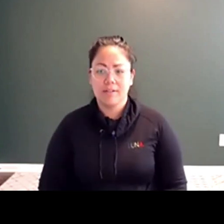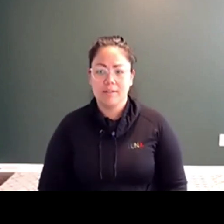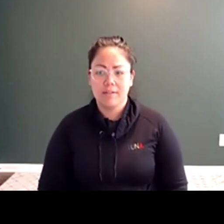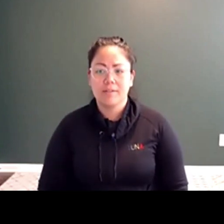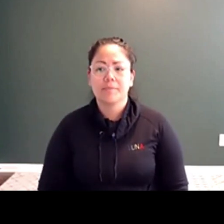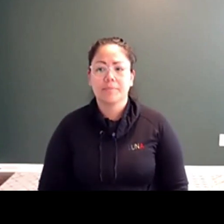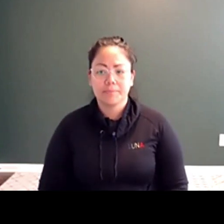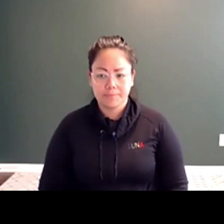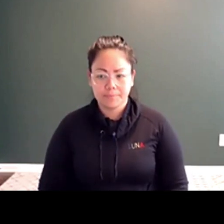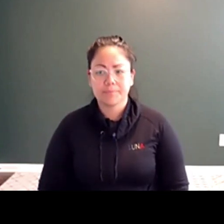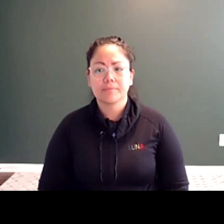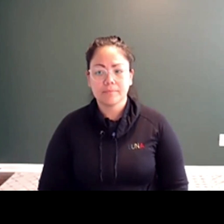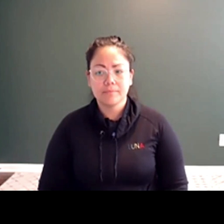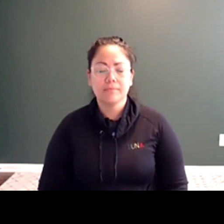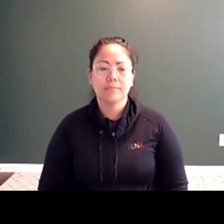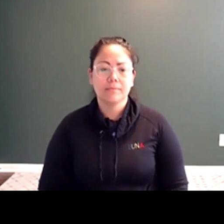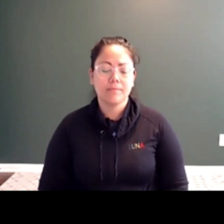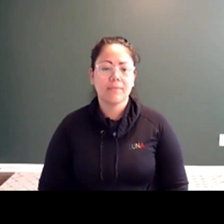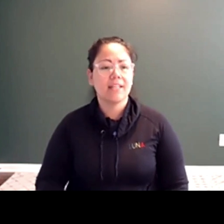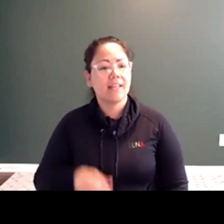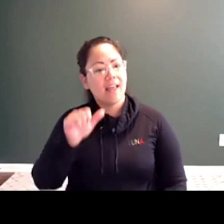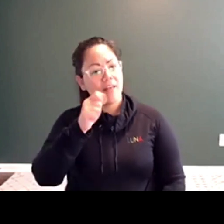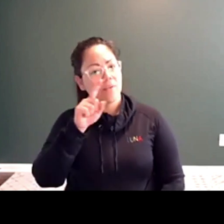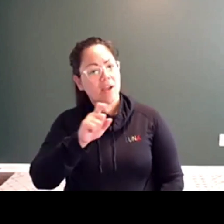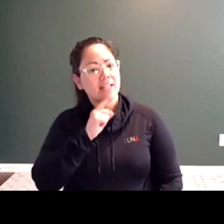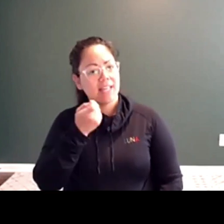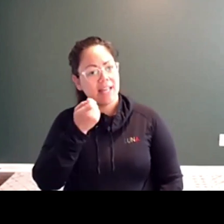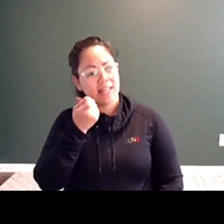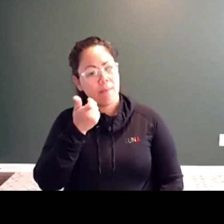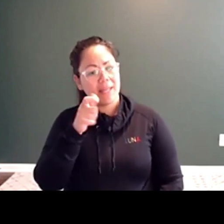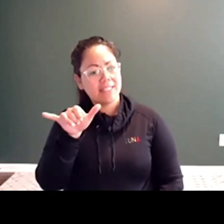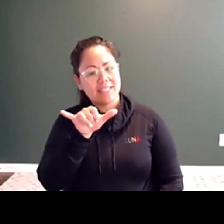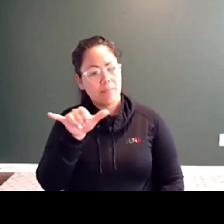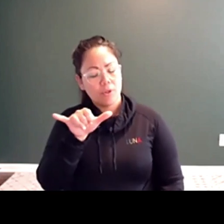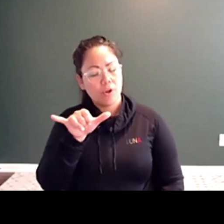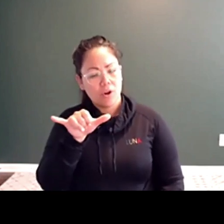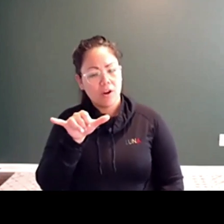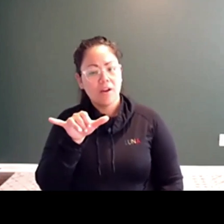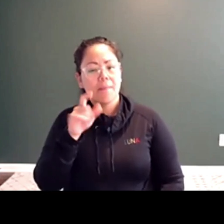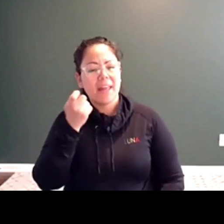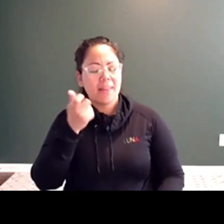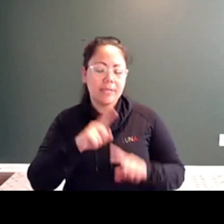This question is a little bit in the similar vein, but a little bit different.